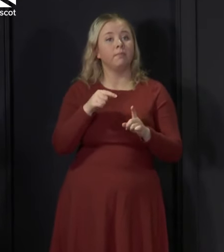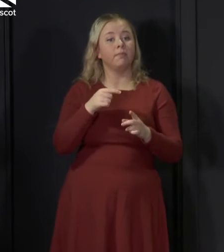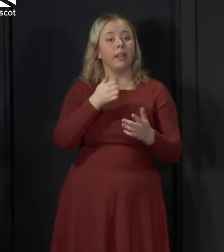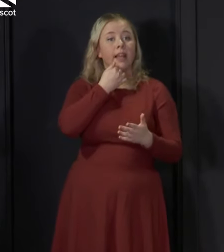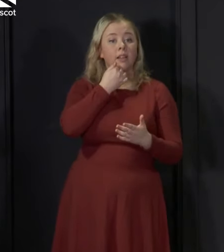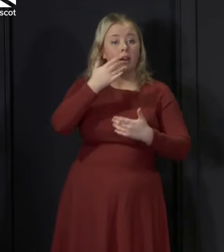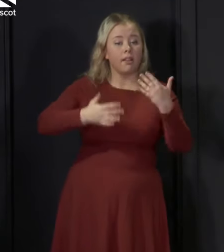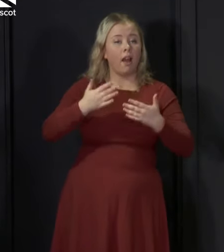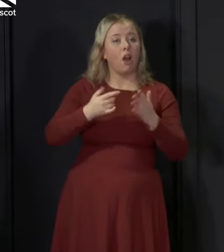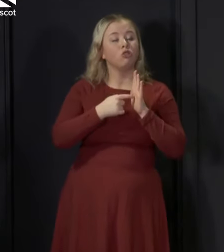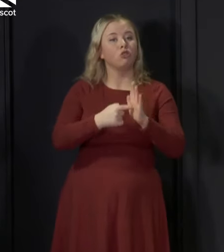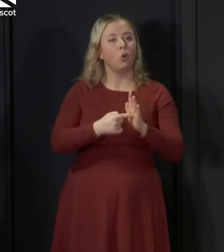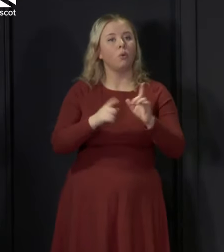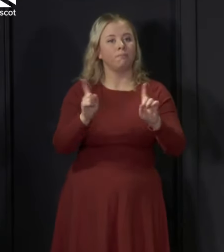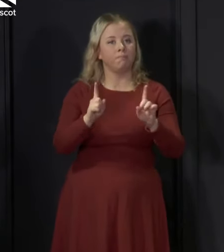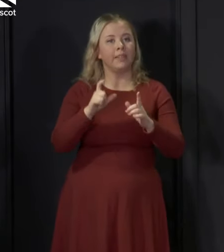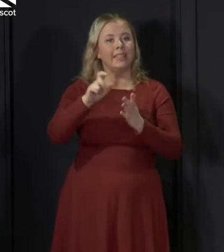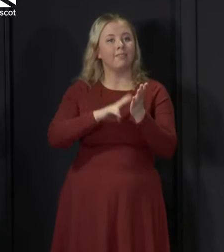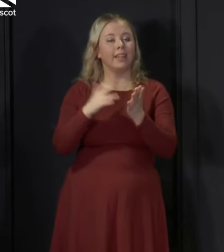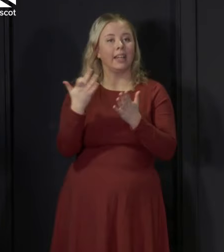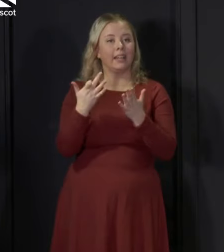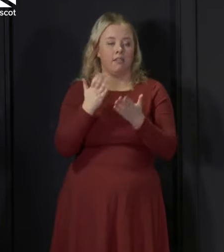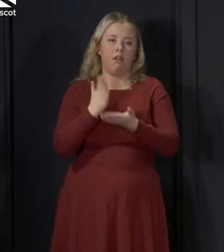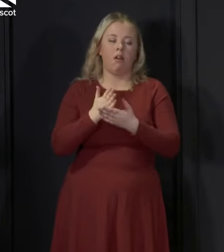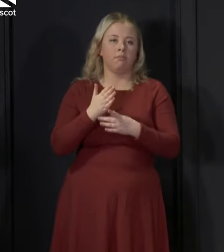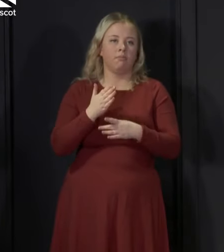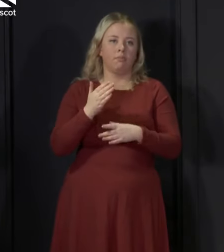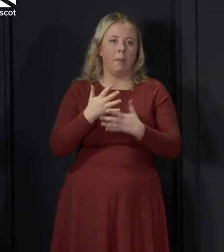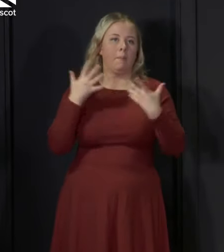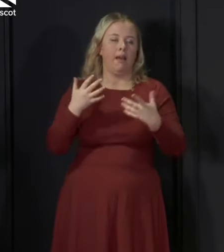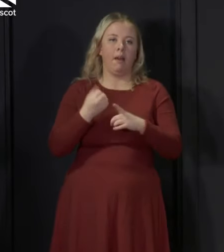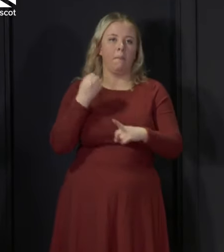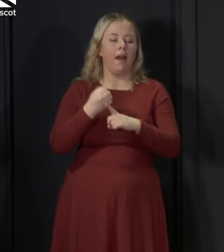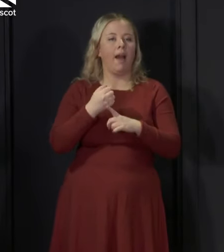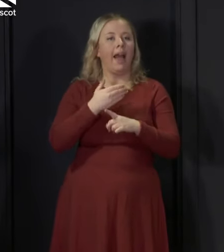this virus disproportionately affects the elderly and that is not just elderly in care